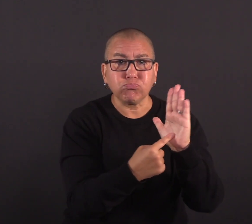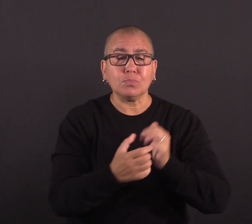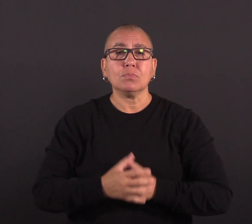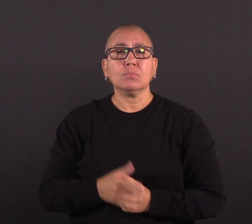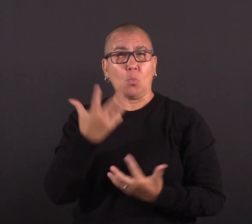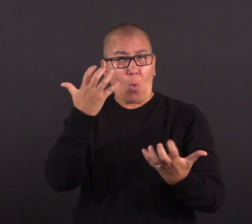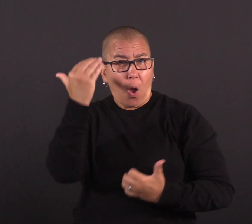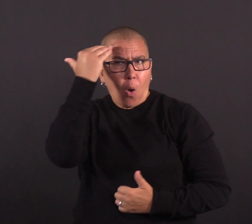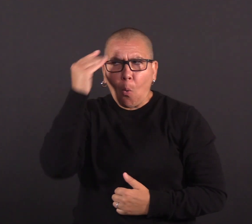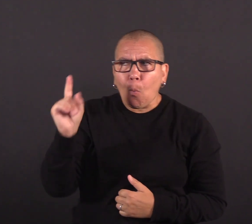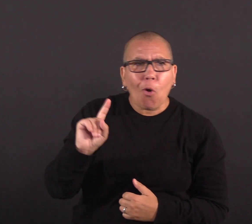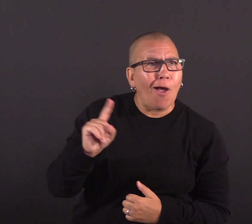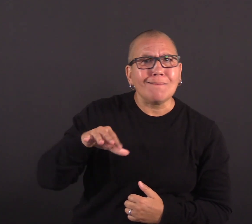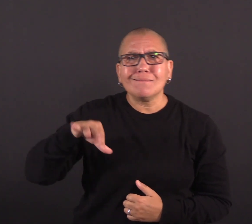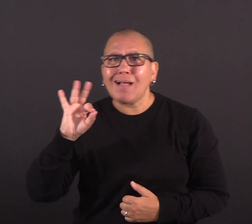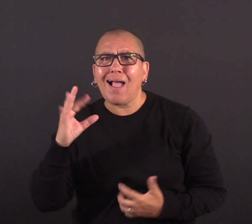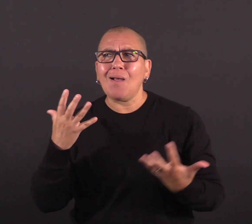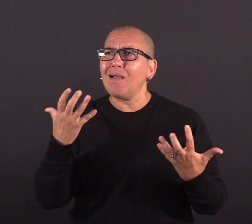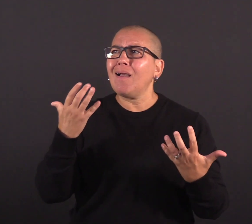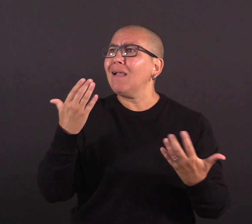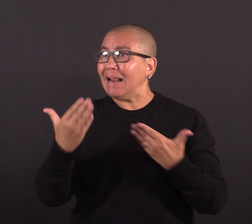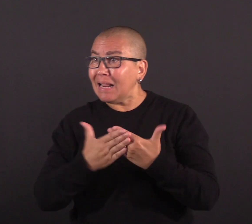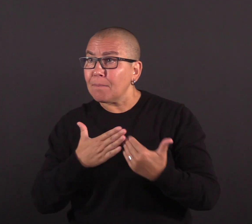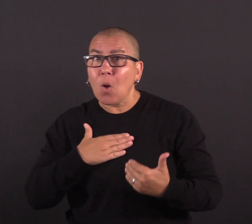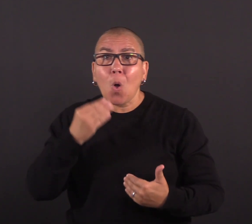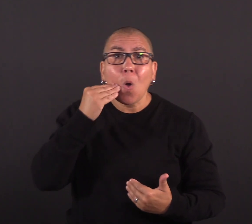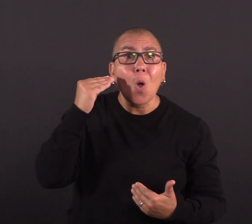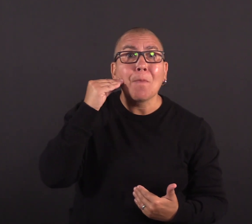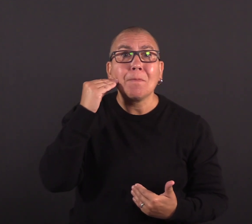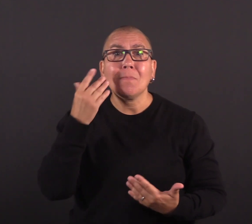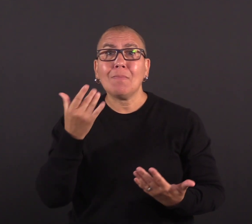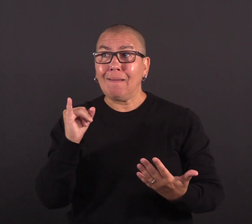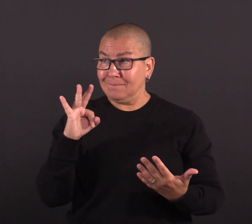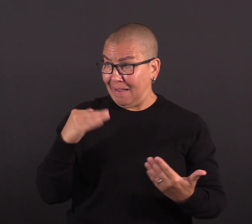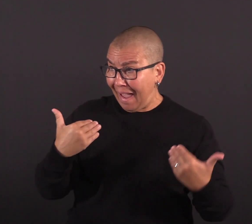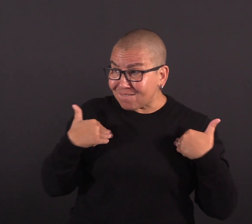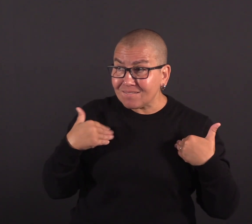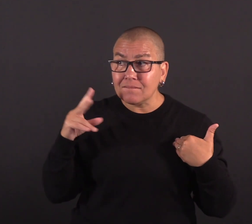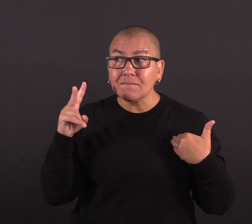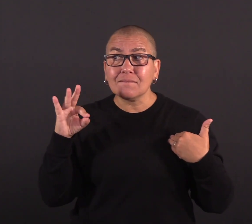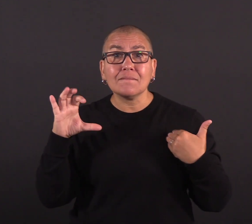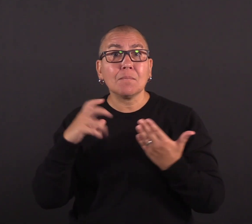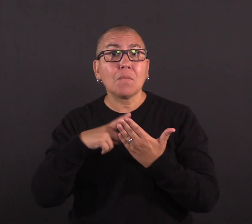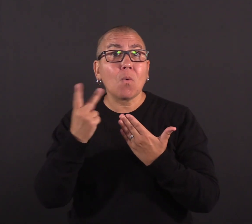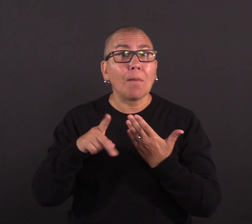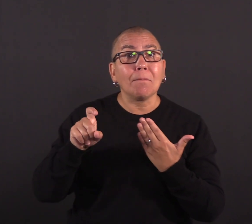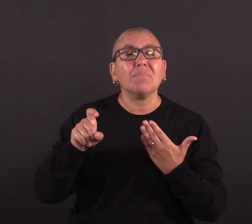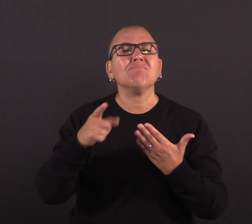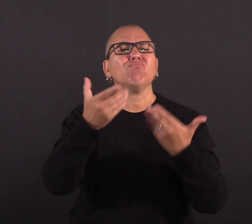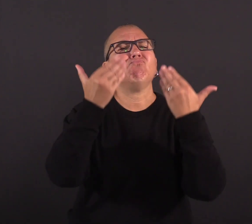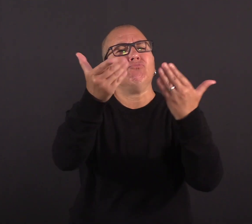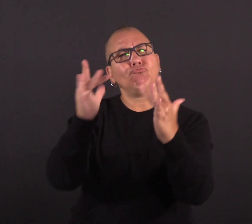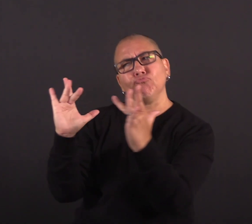a VFC provider near you, see if your state has a searchable website for VFC providers or s